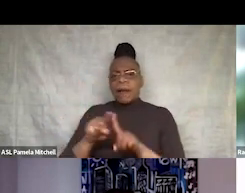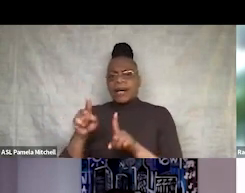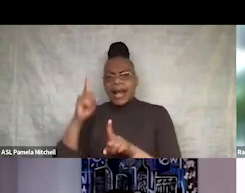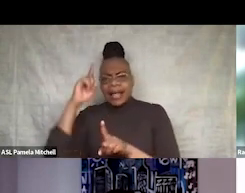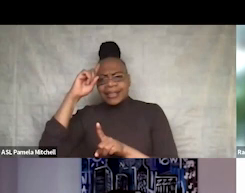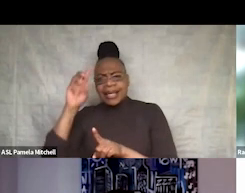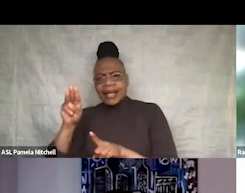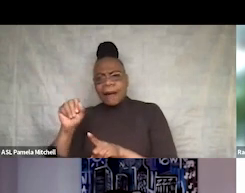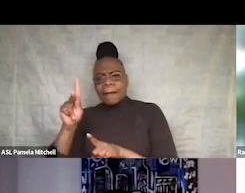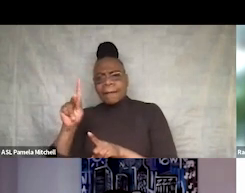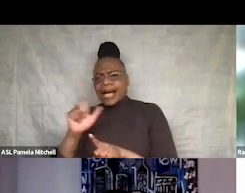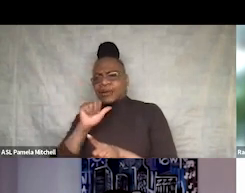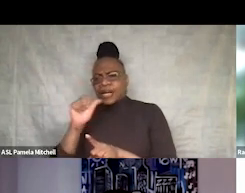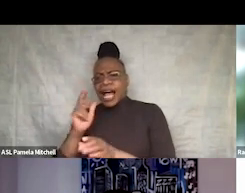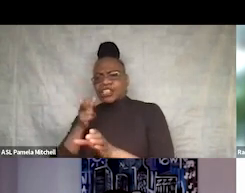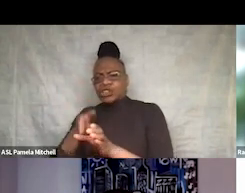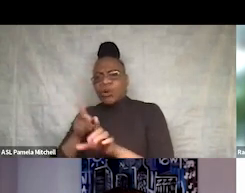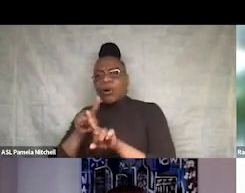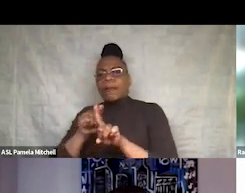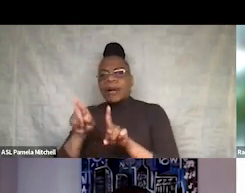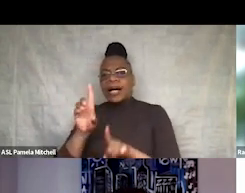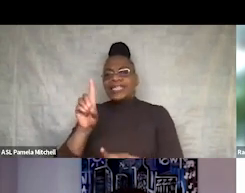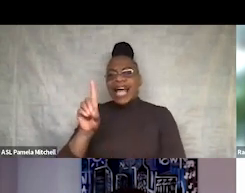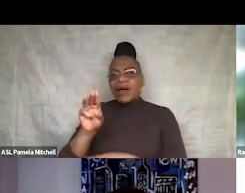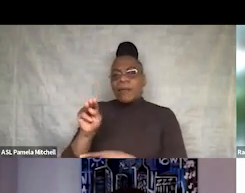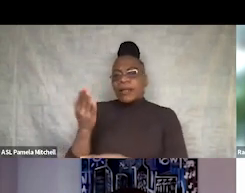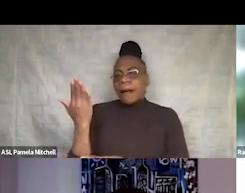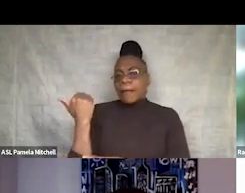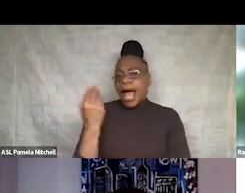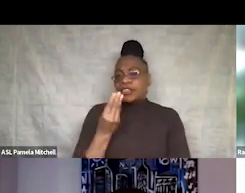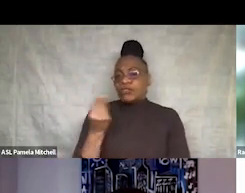but Darrell Mitchell over the last several years has led